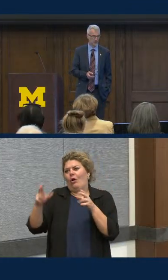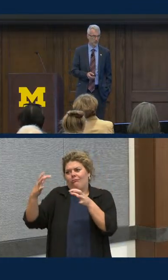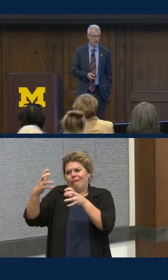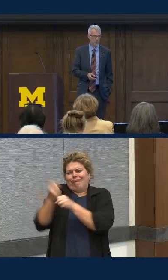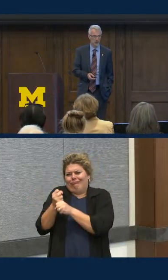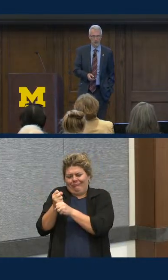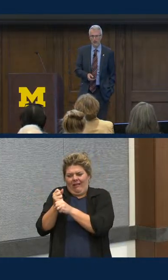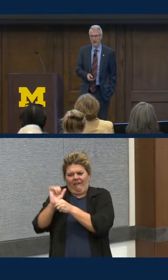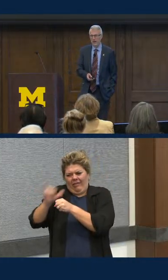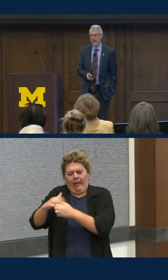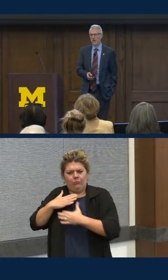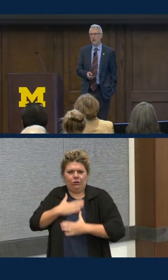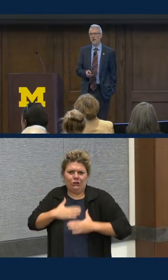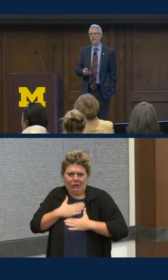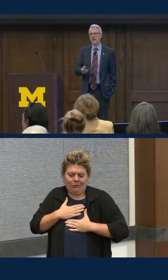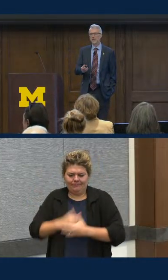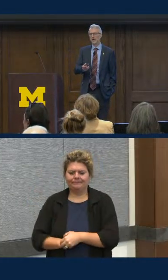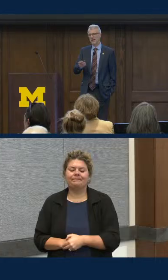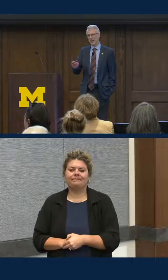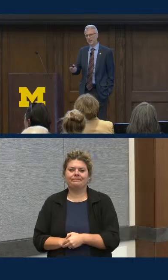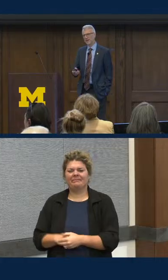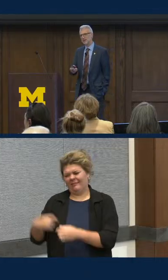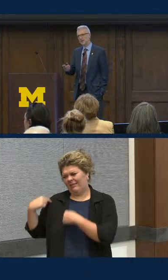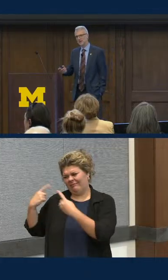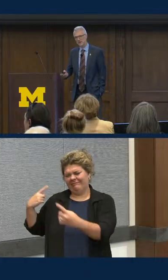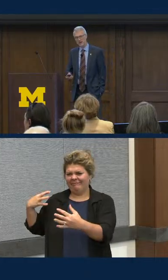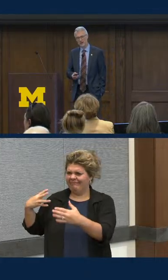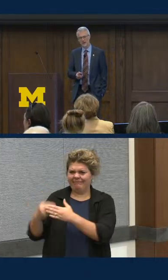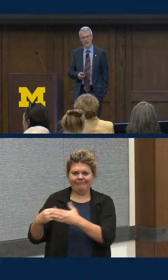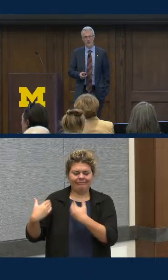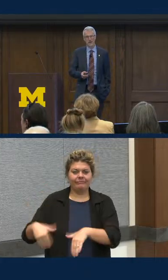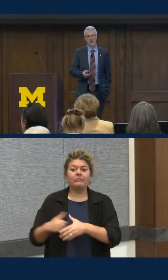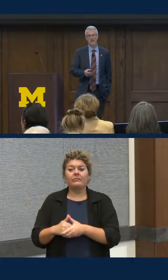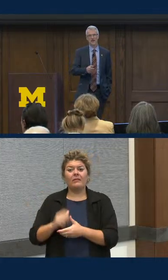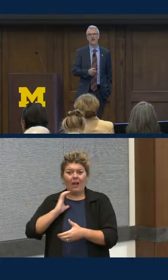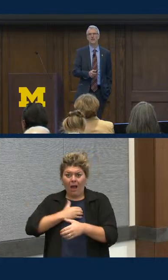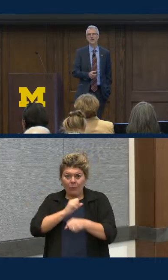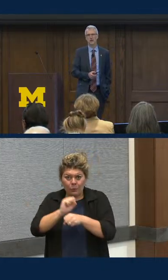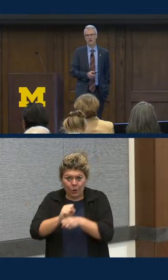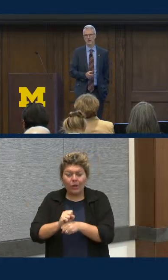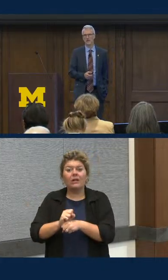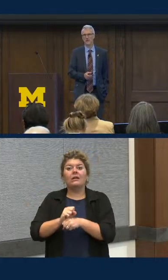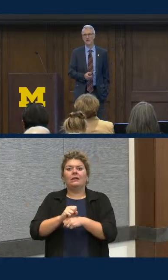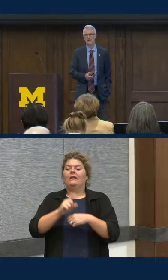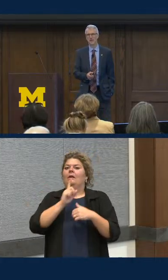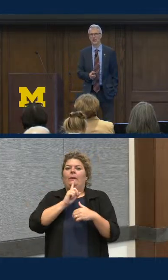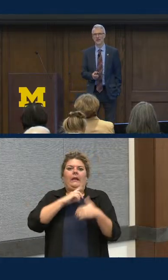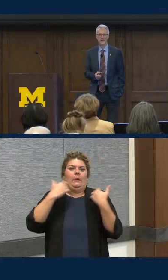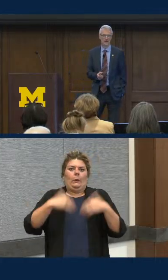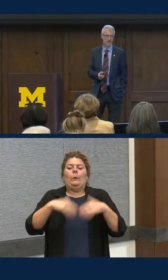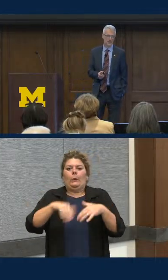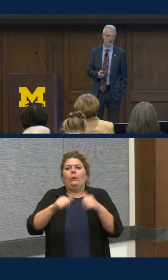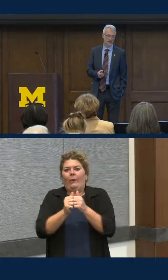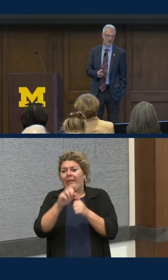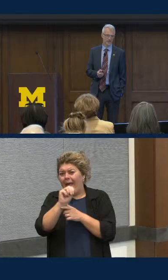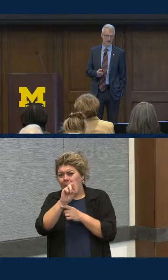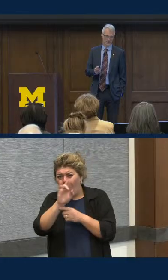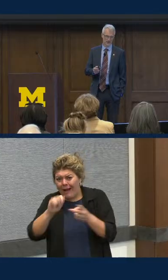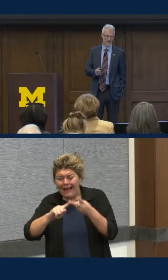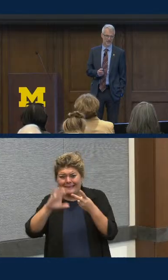The work that my collaborators and my students and I do is very much under the hood of MRI and